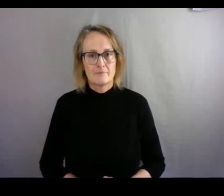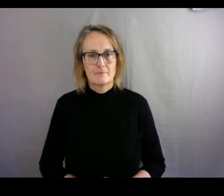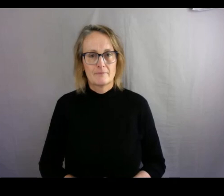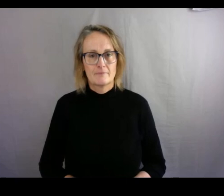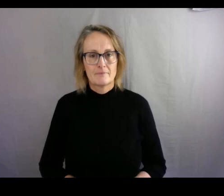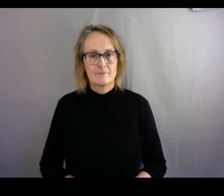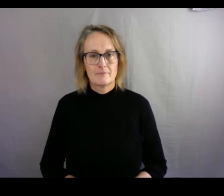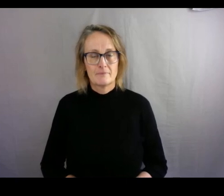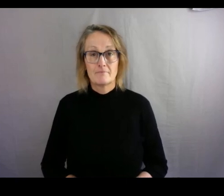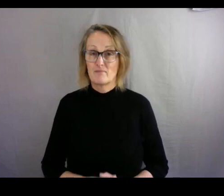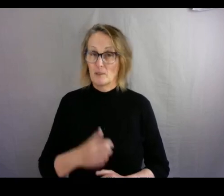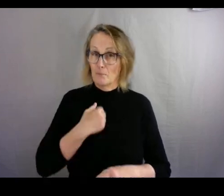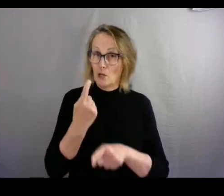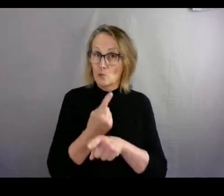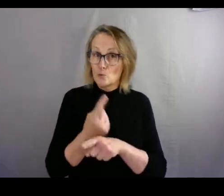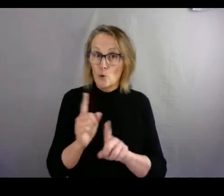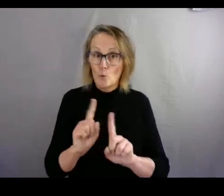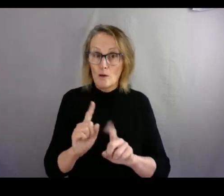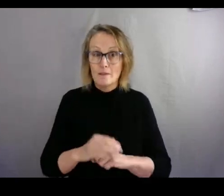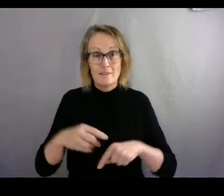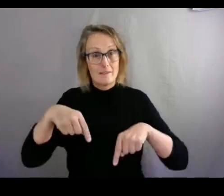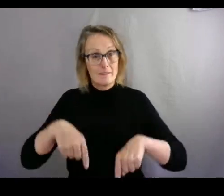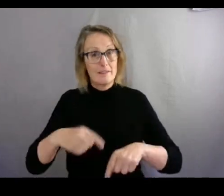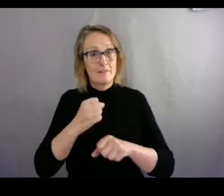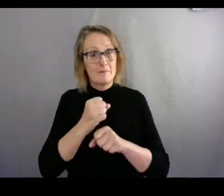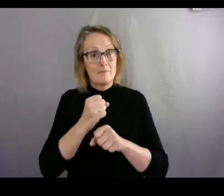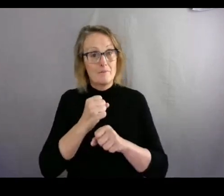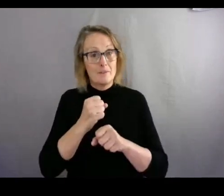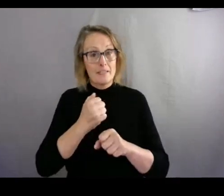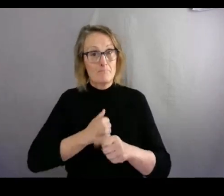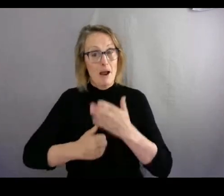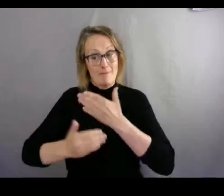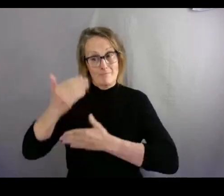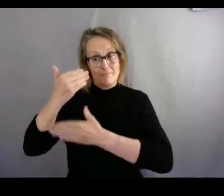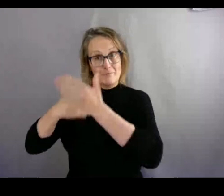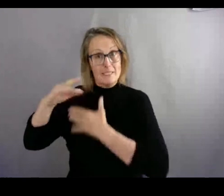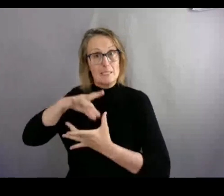And what I've said is that this place is Ngunnawal country. This place is my ancestors' spiritual homeland.